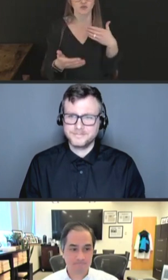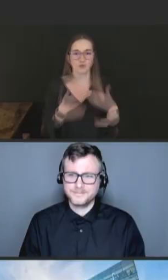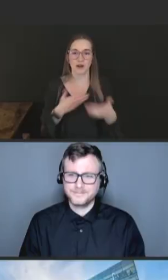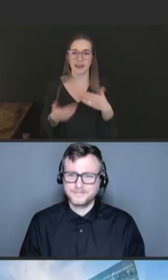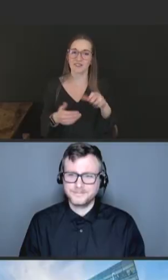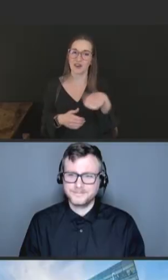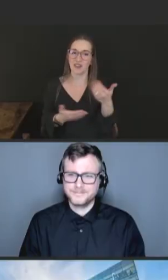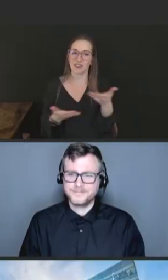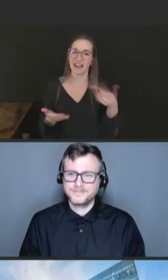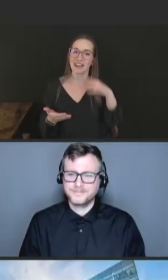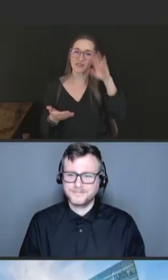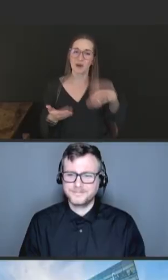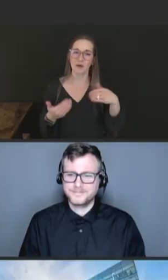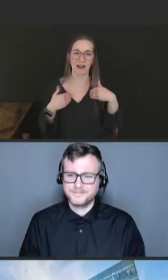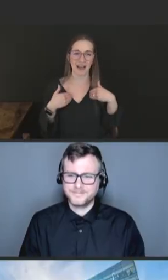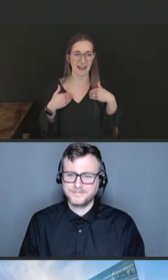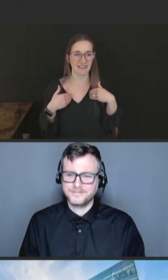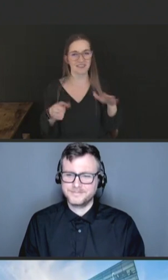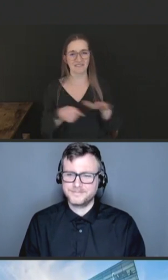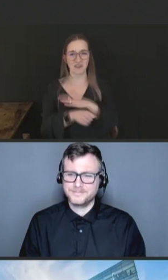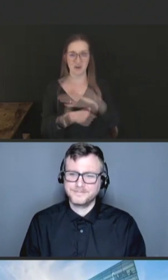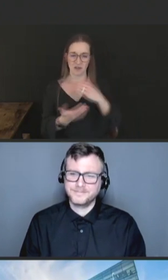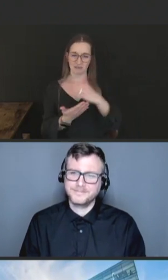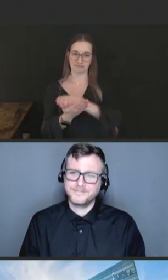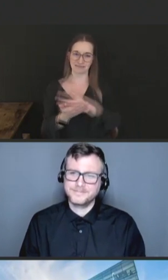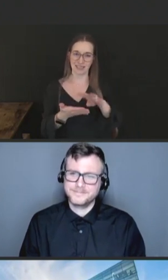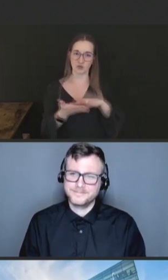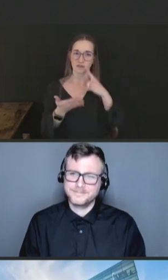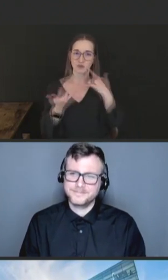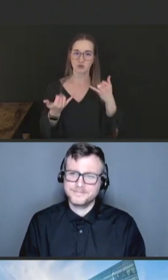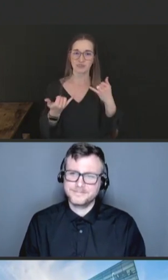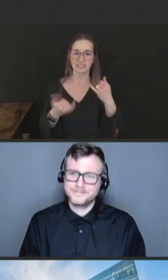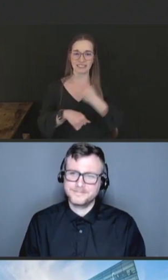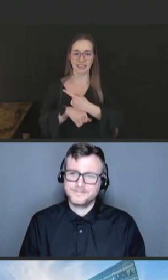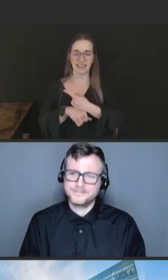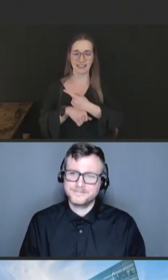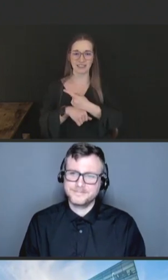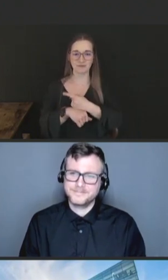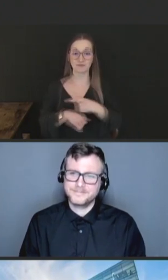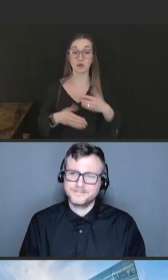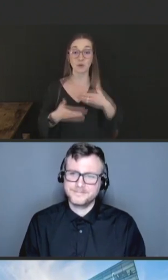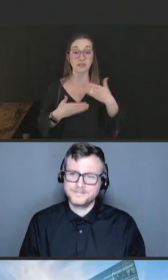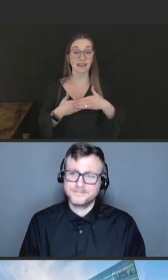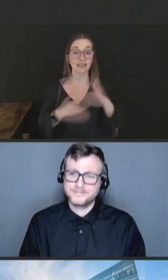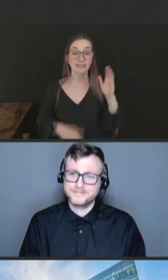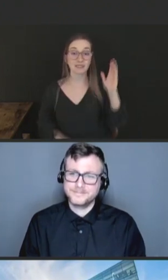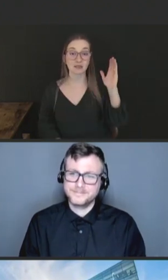know you've got laid out for you for the rest of the day. Our next presentation is from our